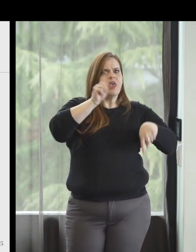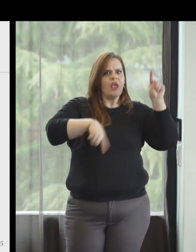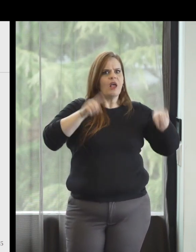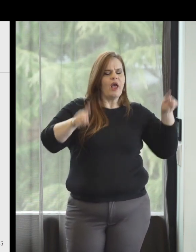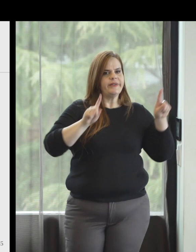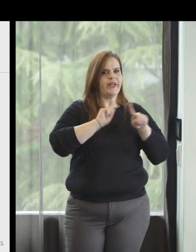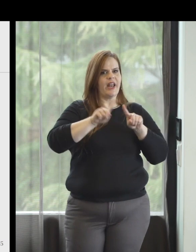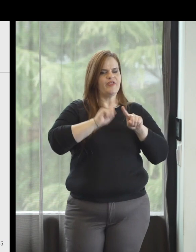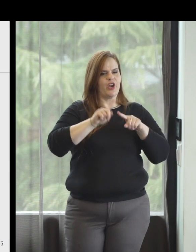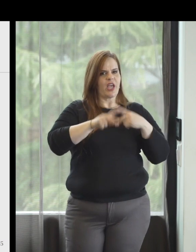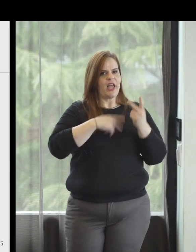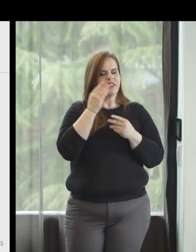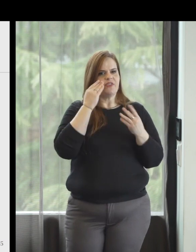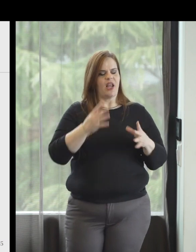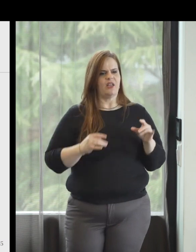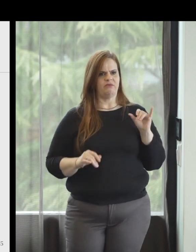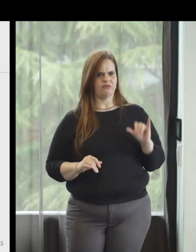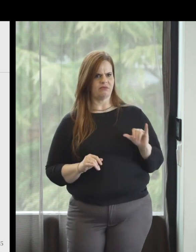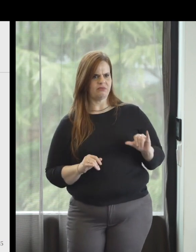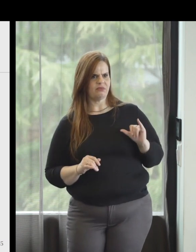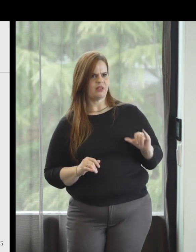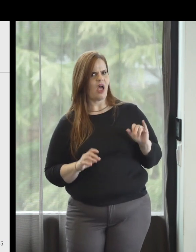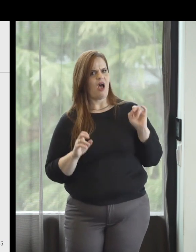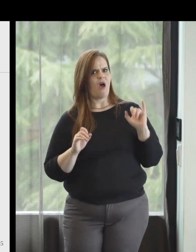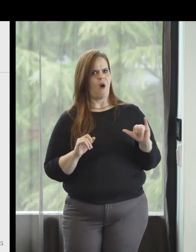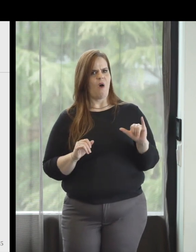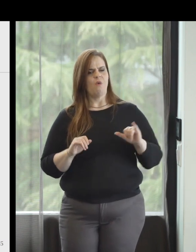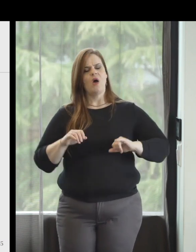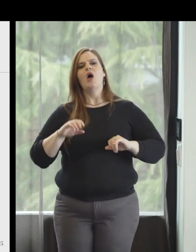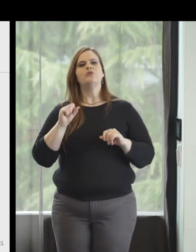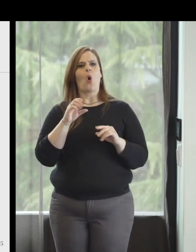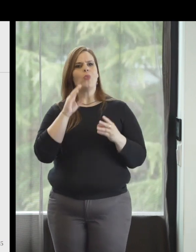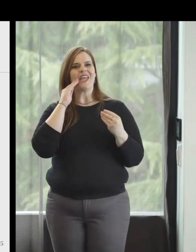this actually meant that the data specs itself has to be